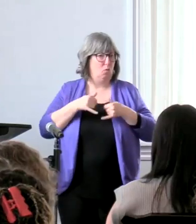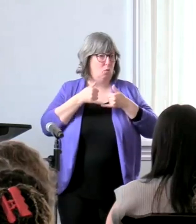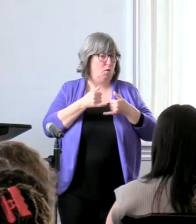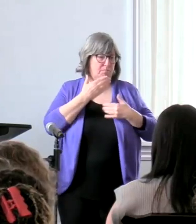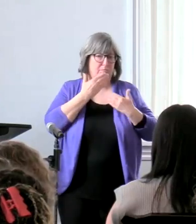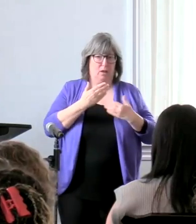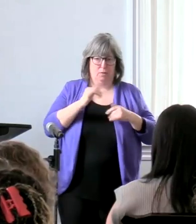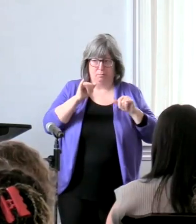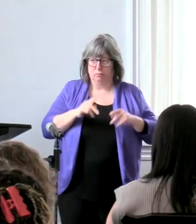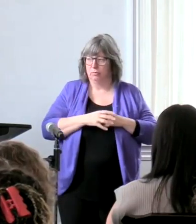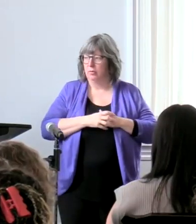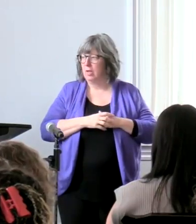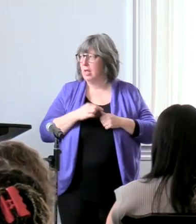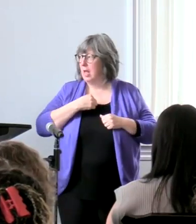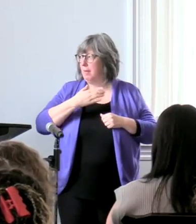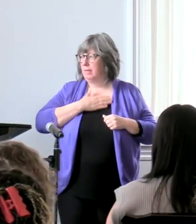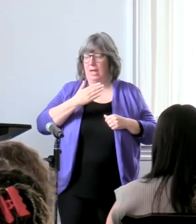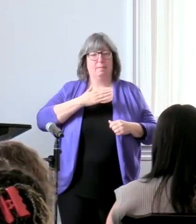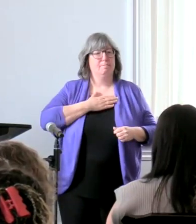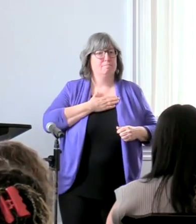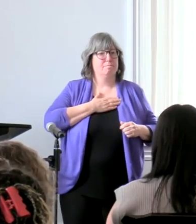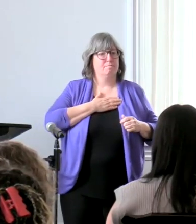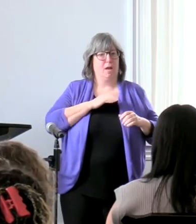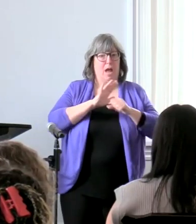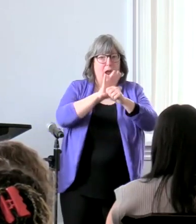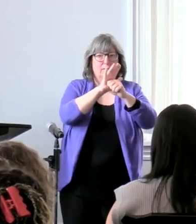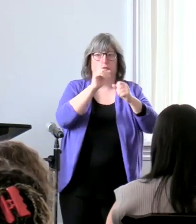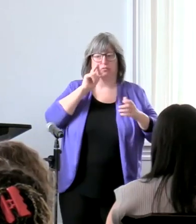And I am just glad that my activism is is being recognized.